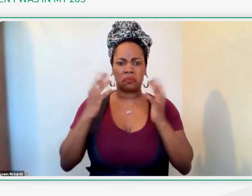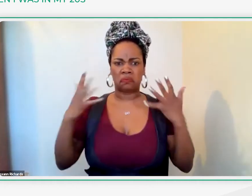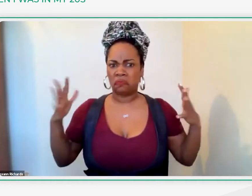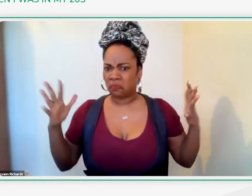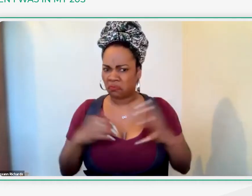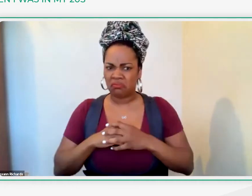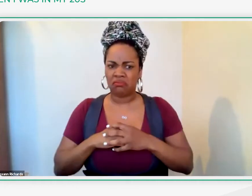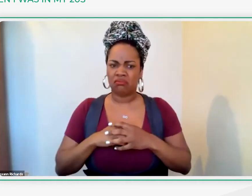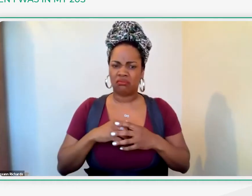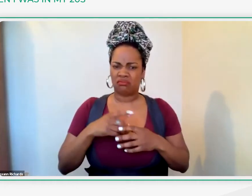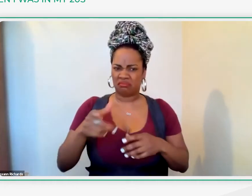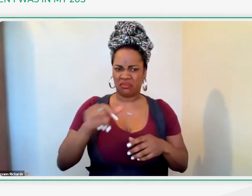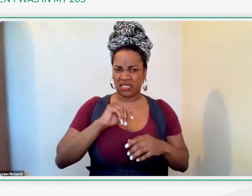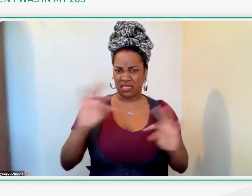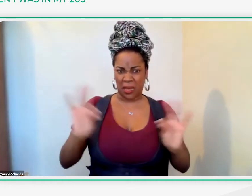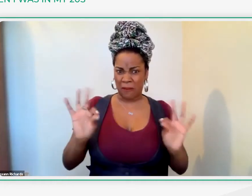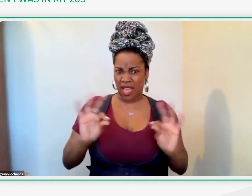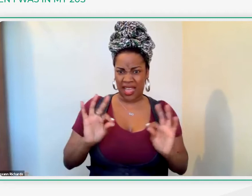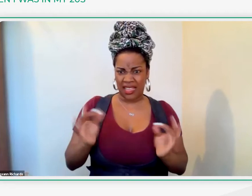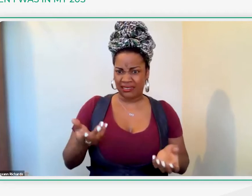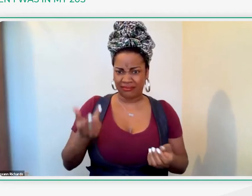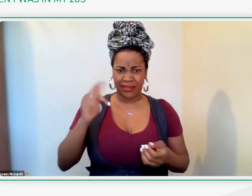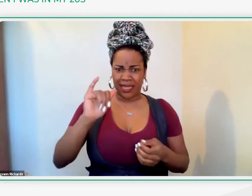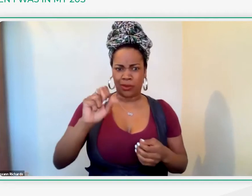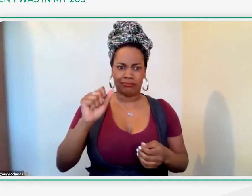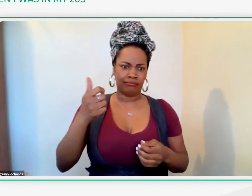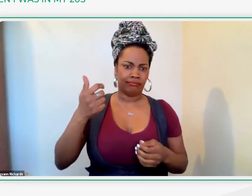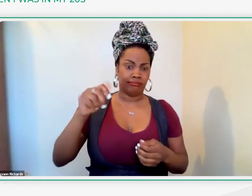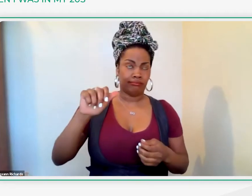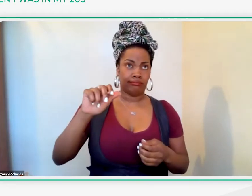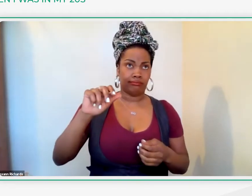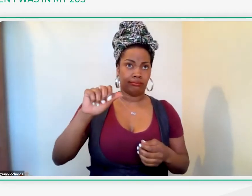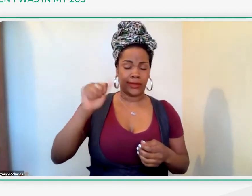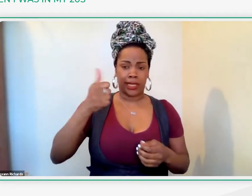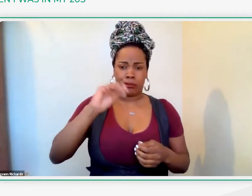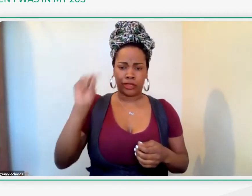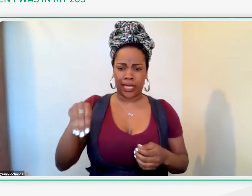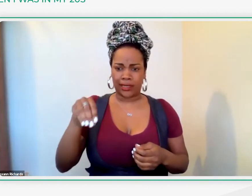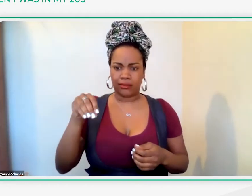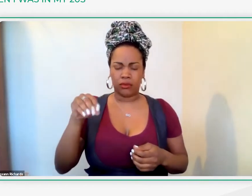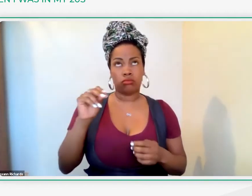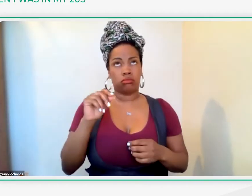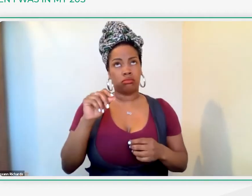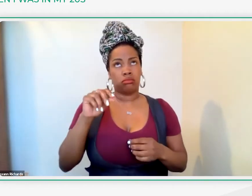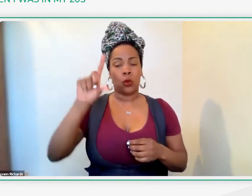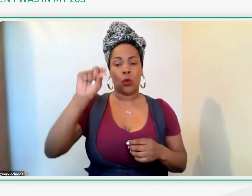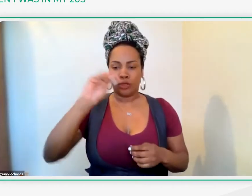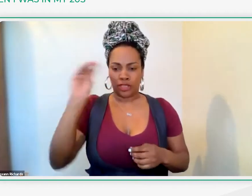but you only use $2,000, that's not bad.